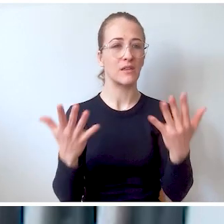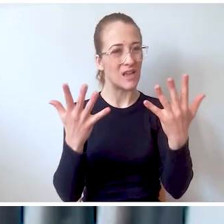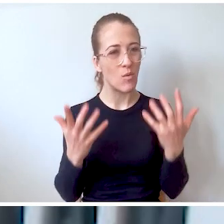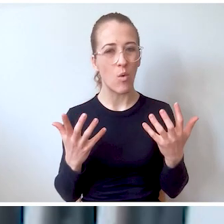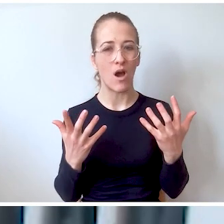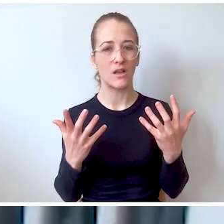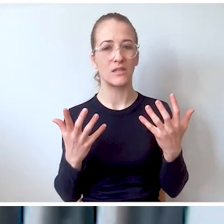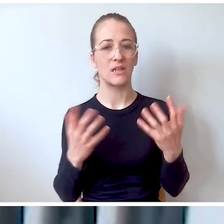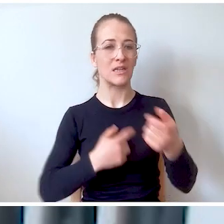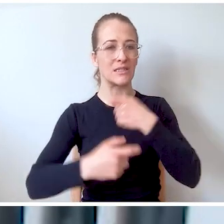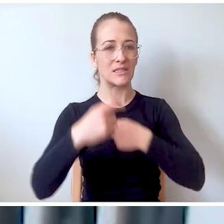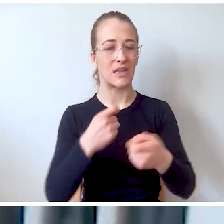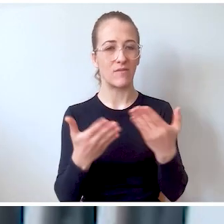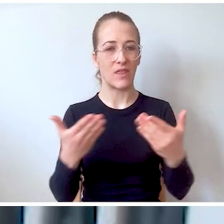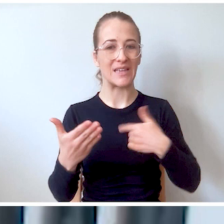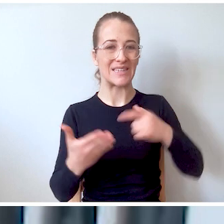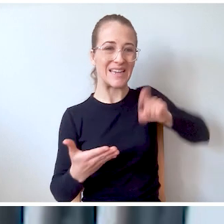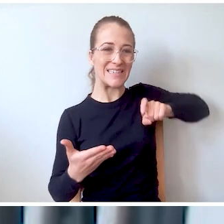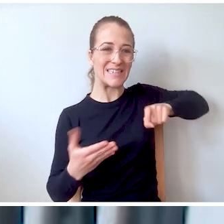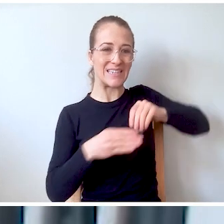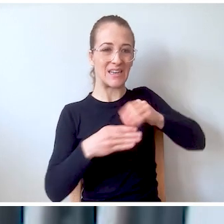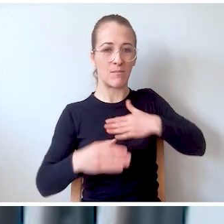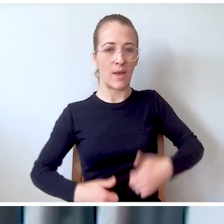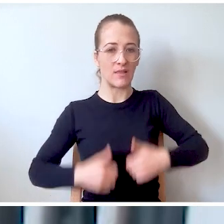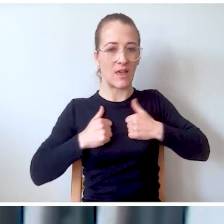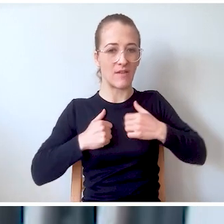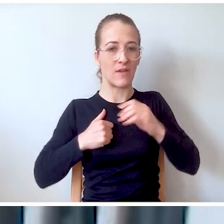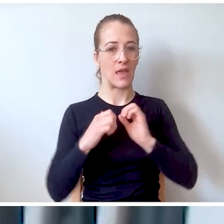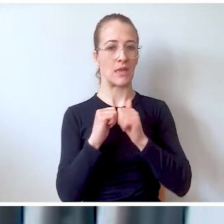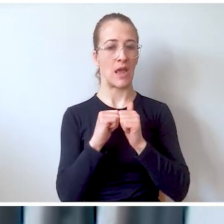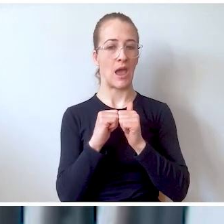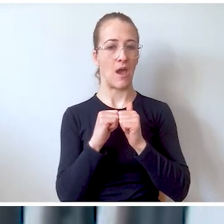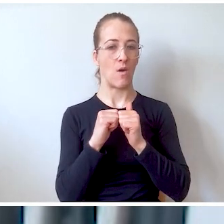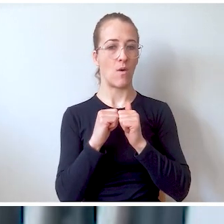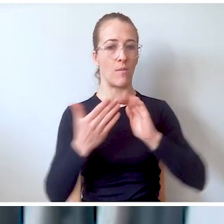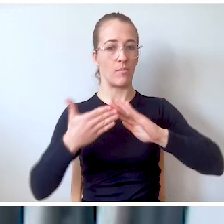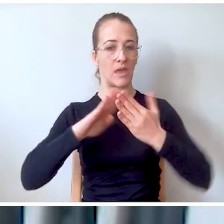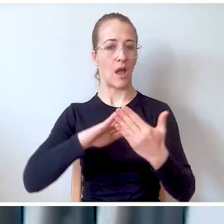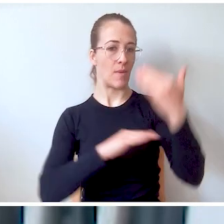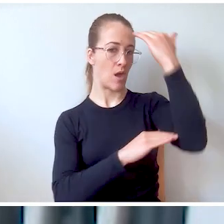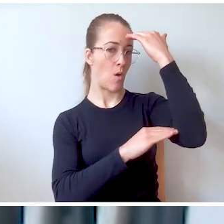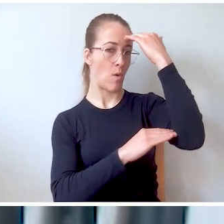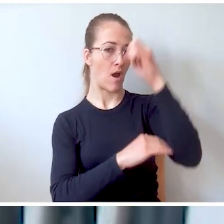versus the things that I need in my life. And how coming to an awareness of the distinction